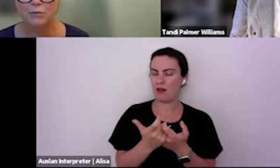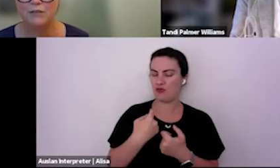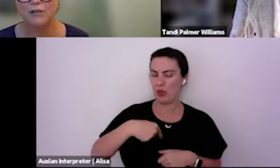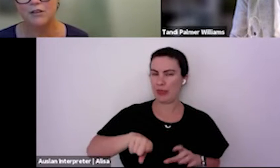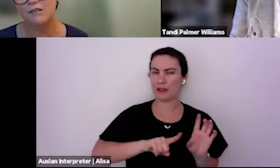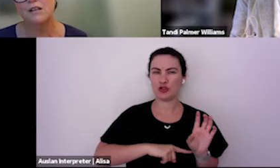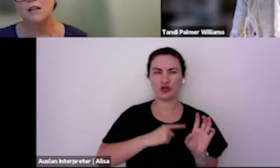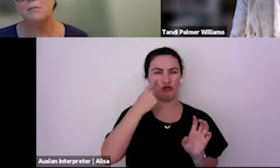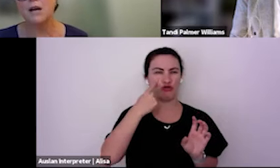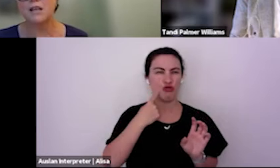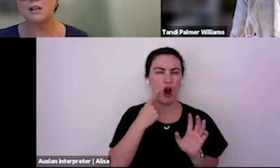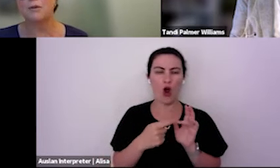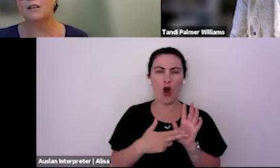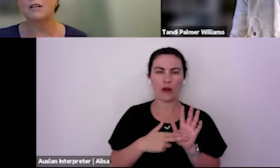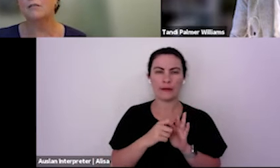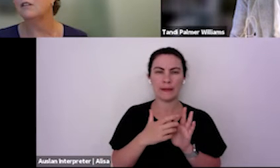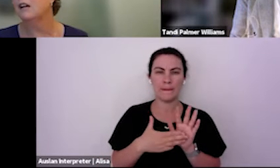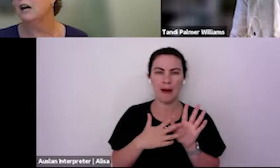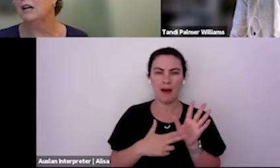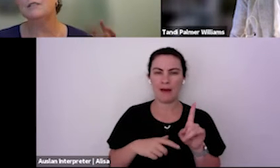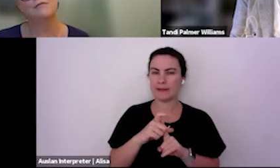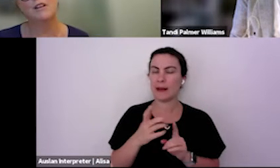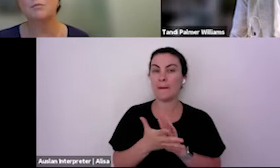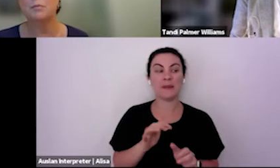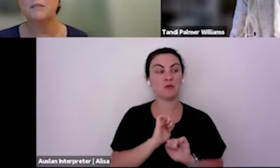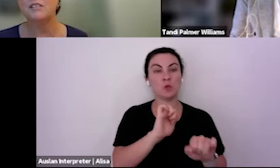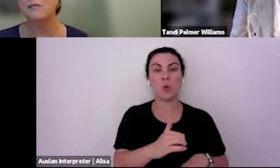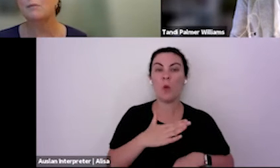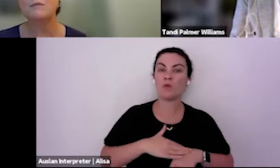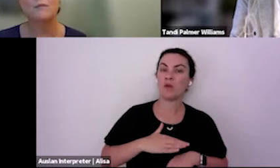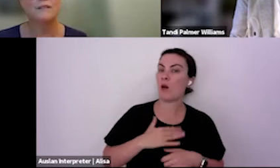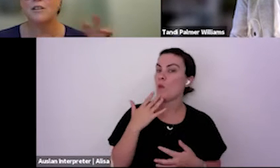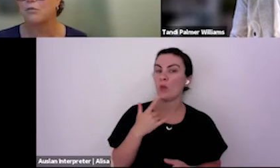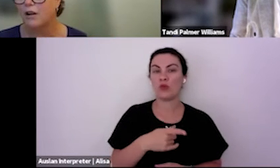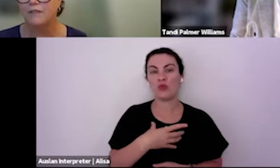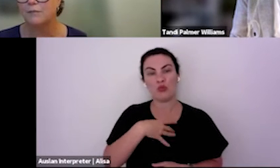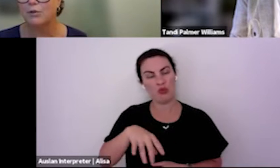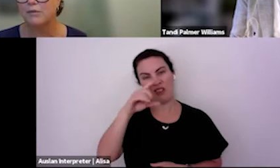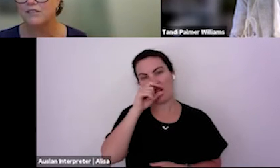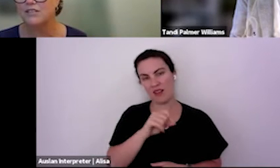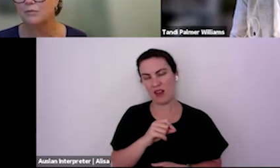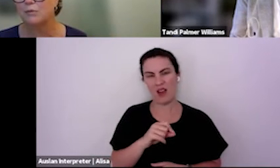We really focused marketing around different value propositions. One was around the privacy proposition.